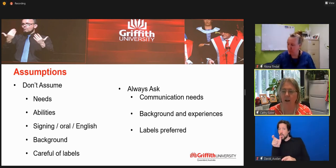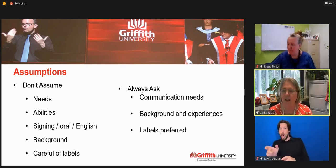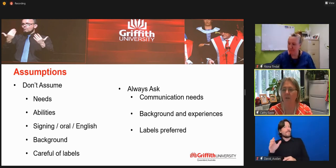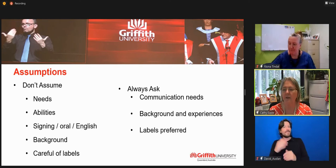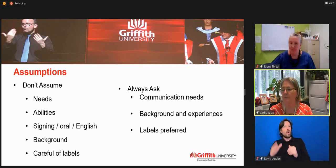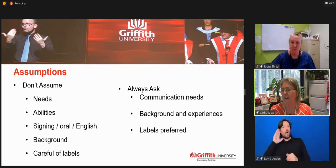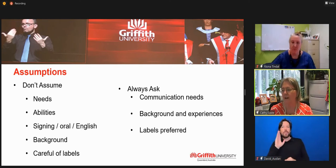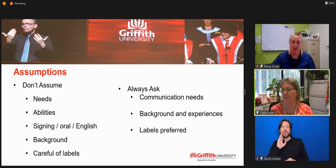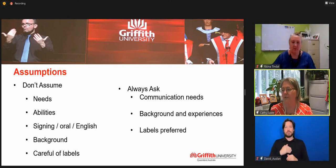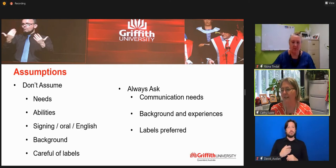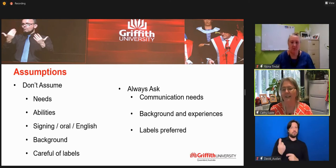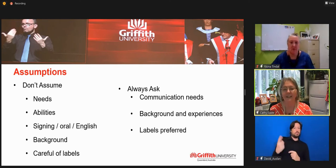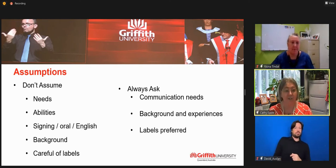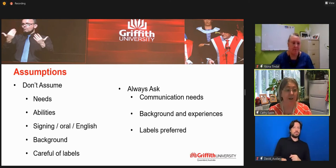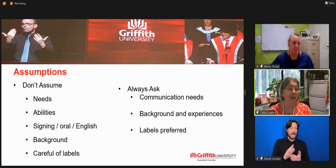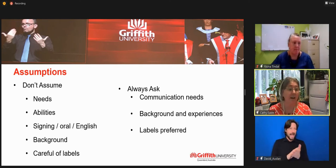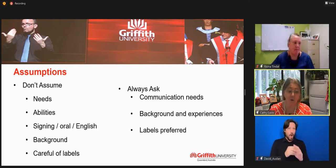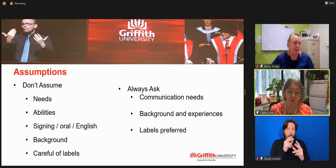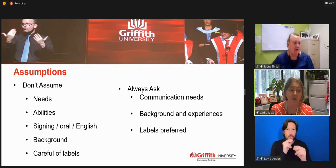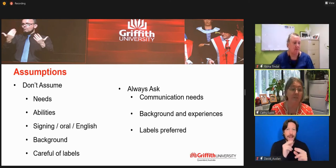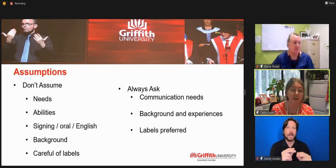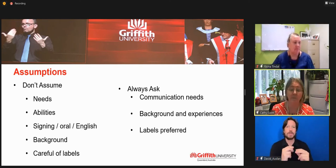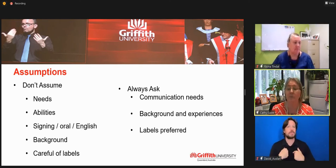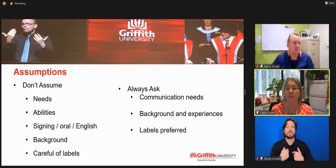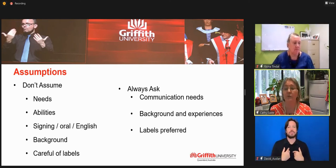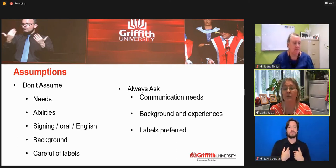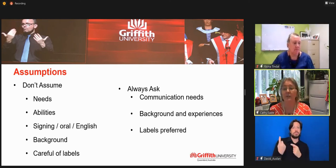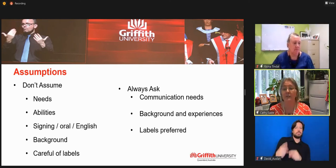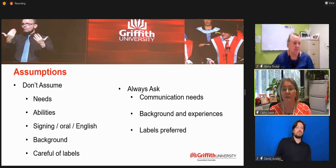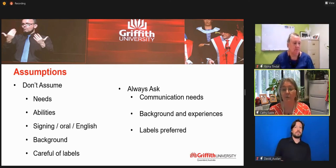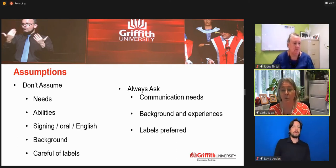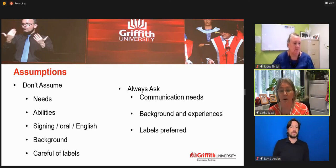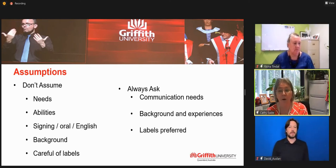don't know how they're pronounced, et cetera. A lot of other people will do this as well,